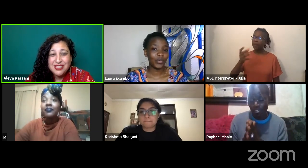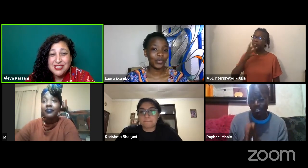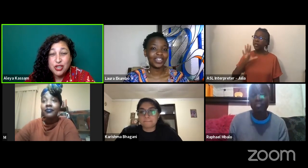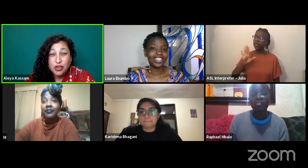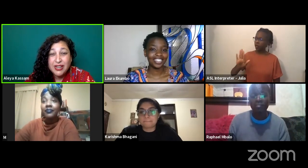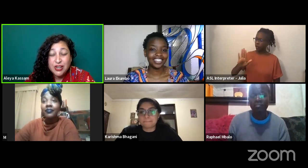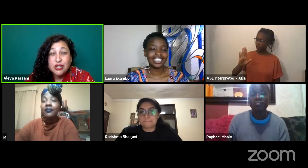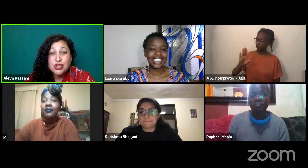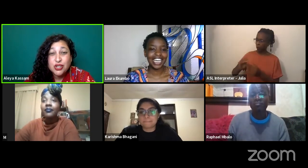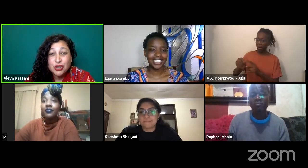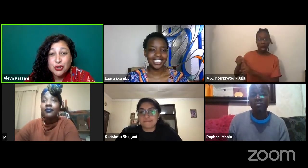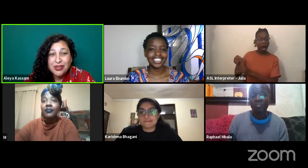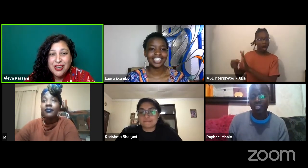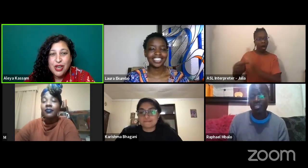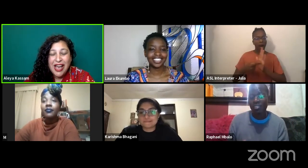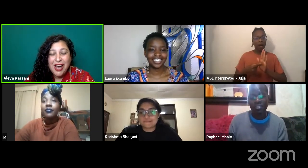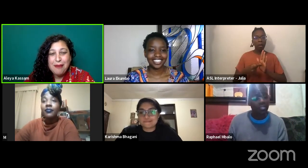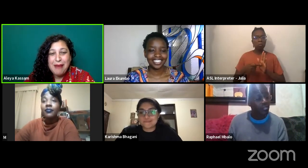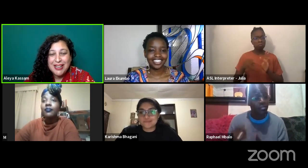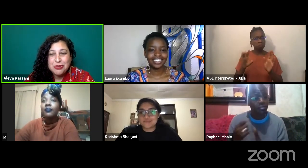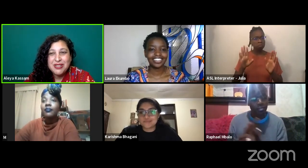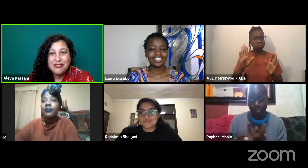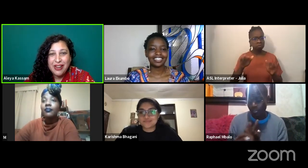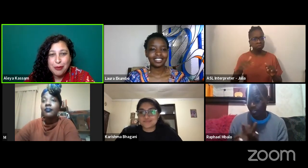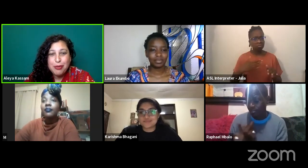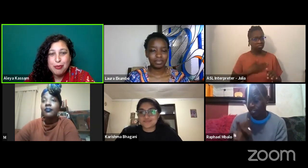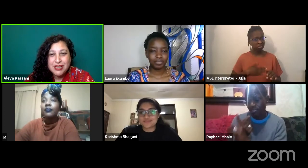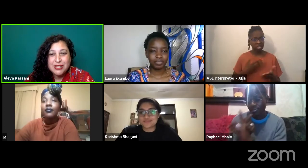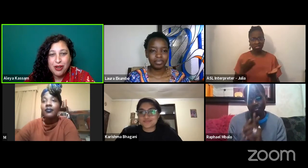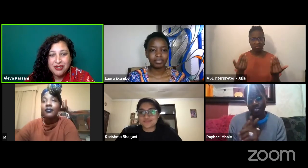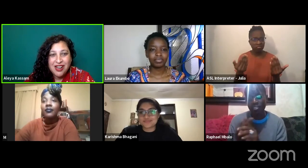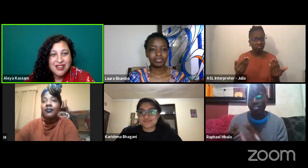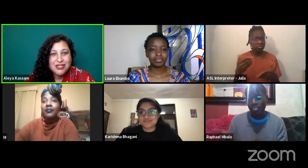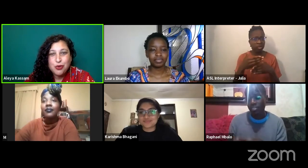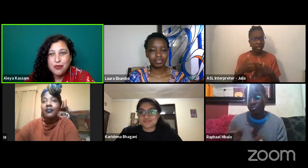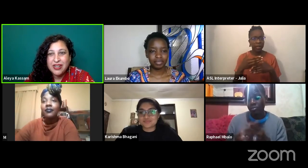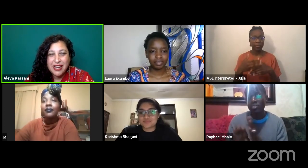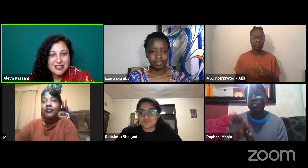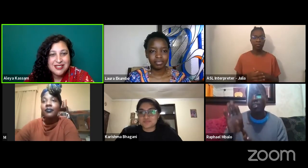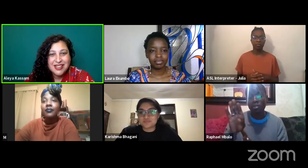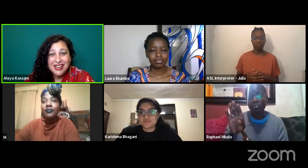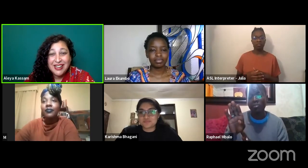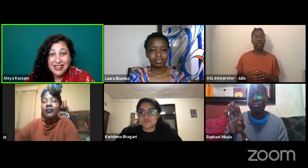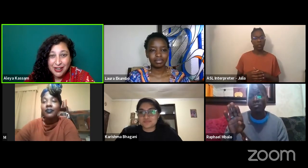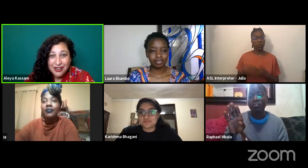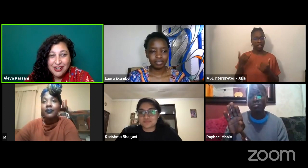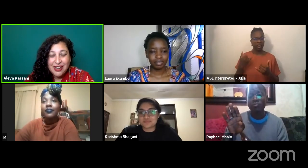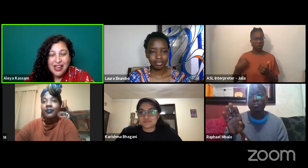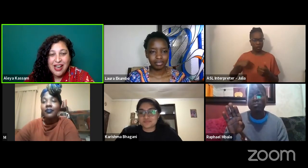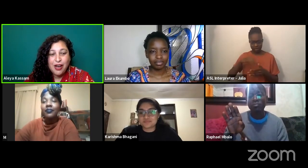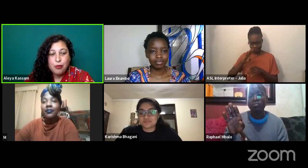This is a ululation to you. As we develop the Brazen podcast over the next year.